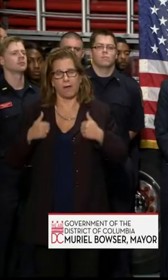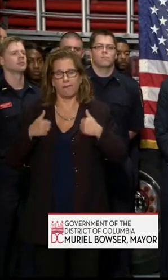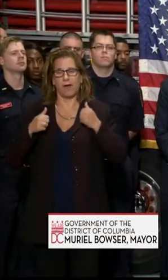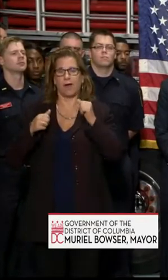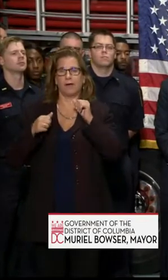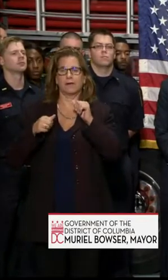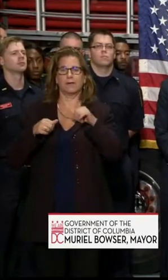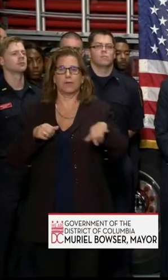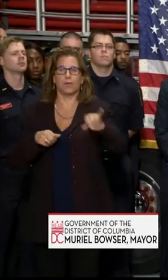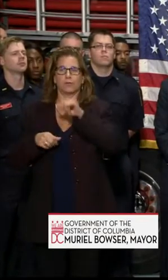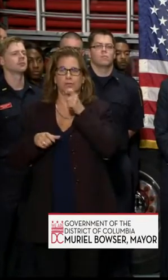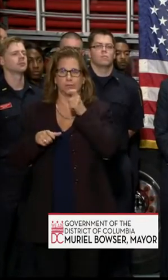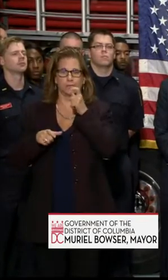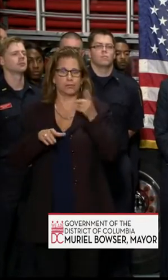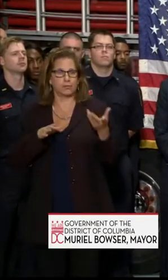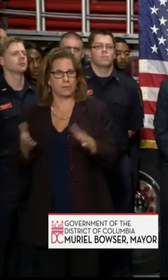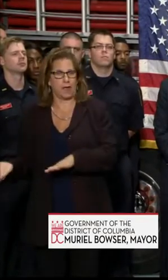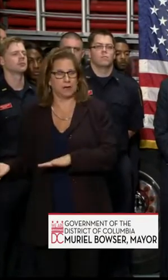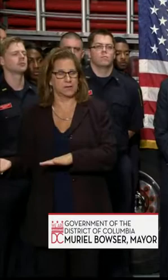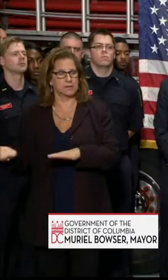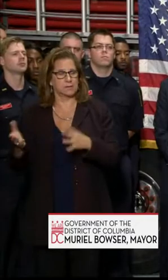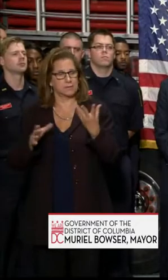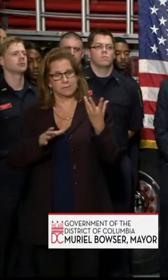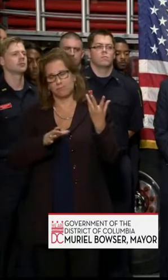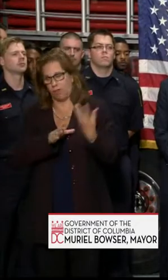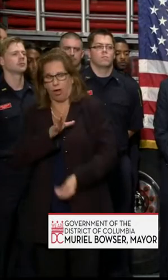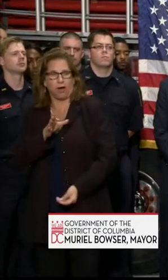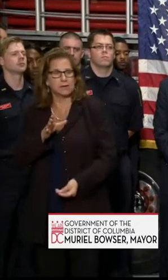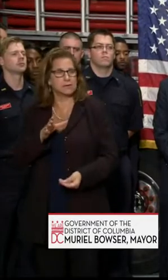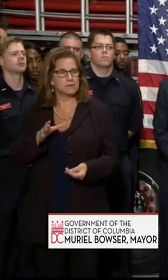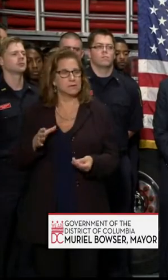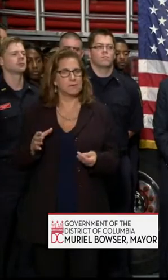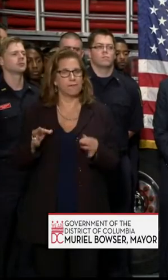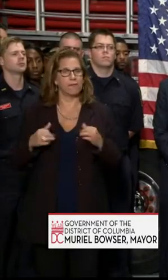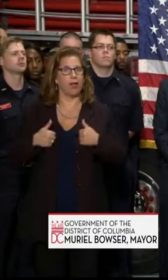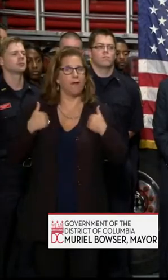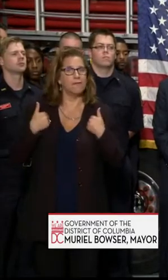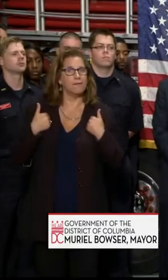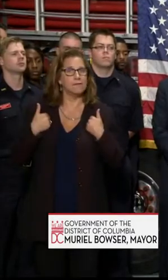RESPONDERS INCLUDING THOSE RIGHT HERE IN ENGINE 16 WHO PUT THEIR